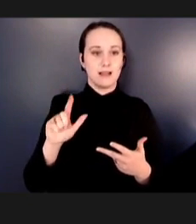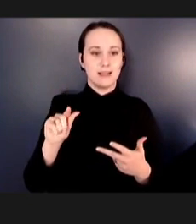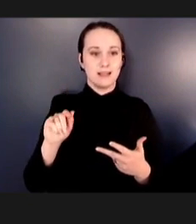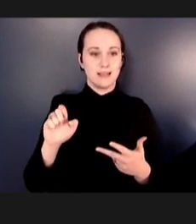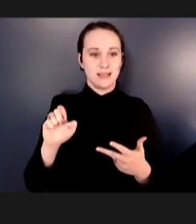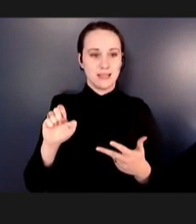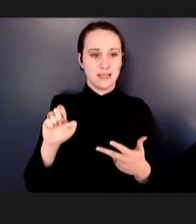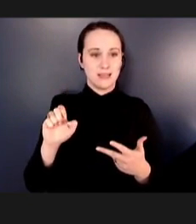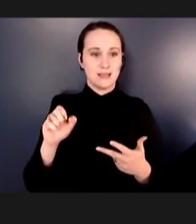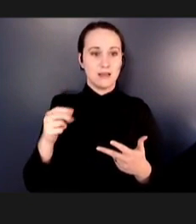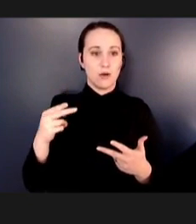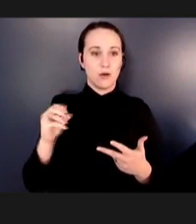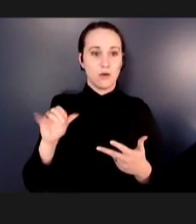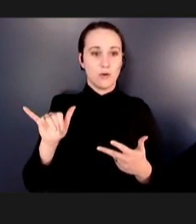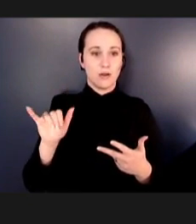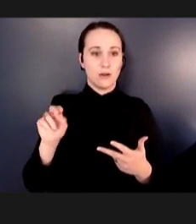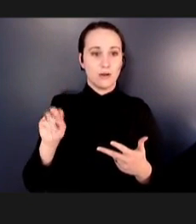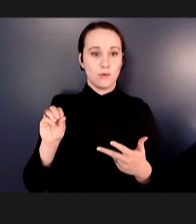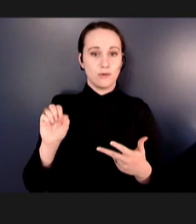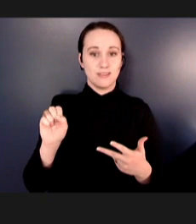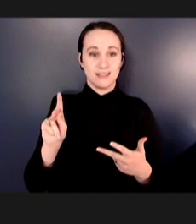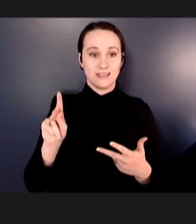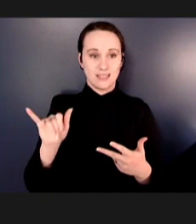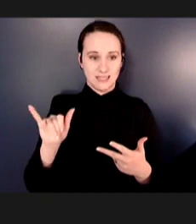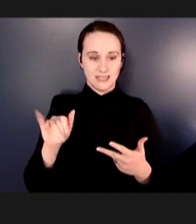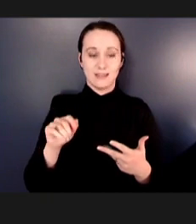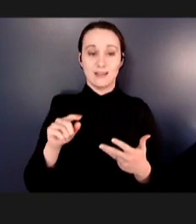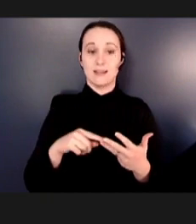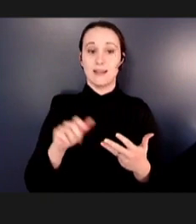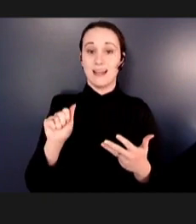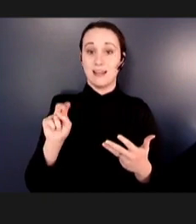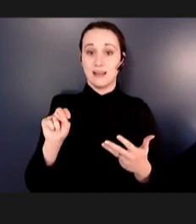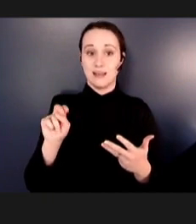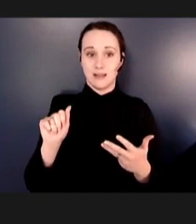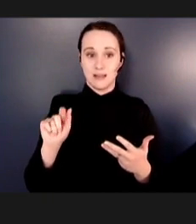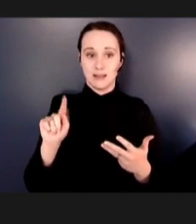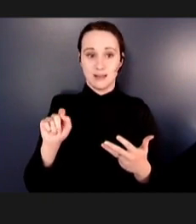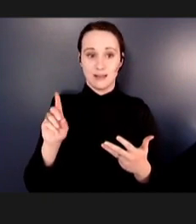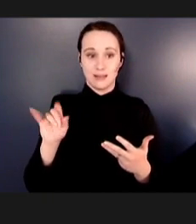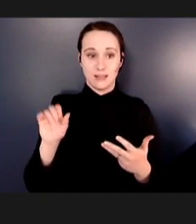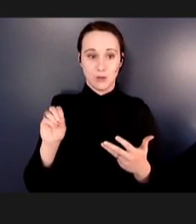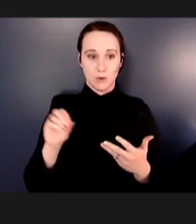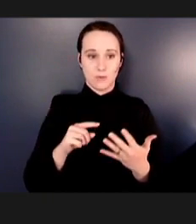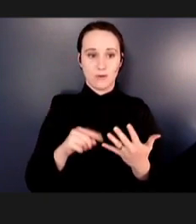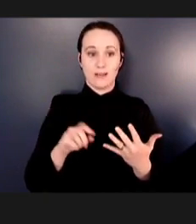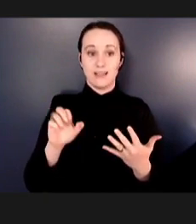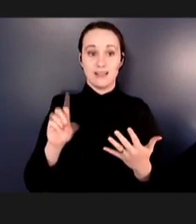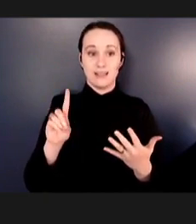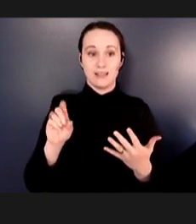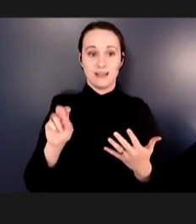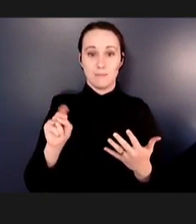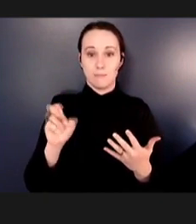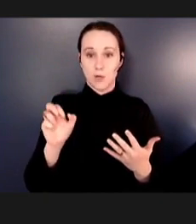Melanie Hoynoski, Eden Barker, and Allison Tappon from Children's Hospital of Philadelphia. These